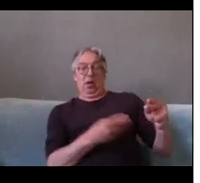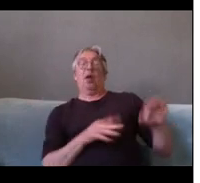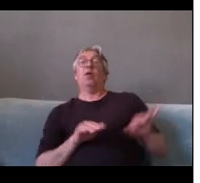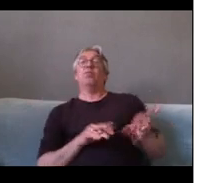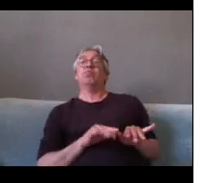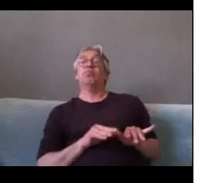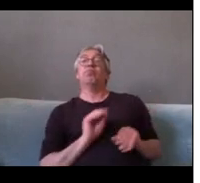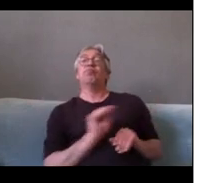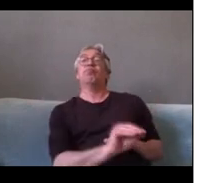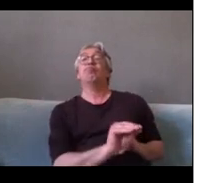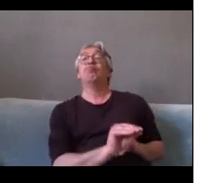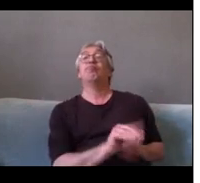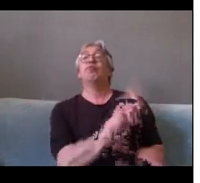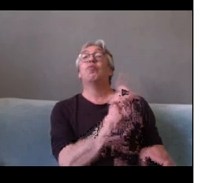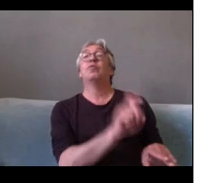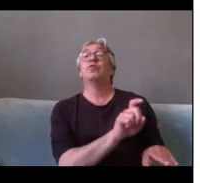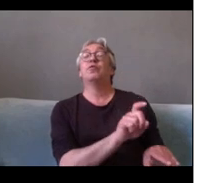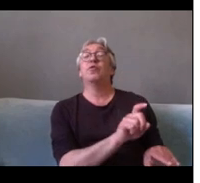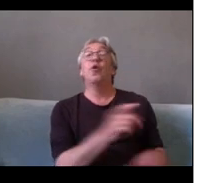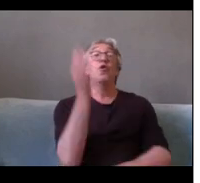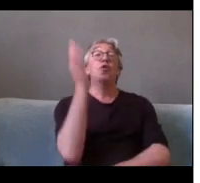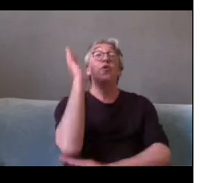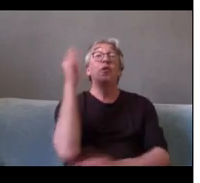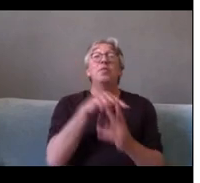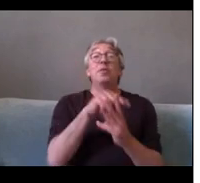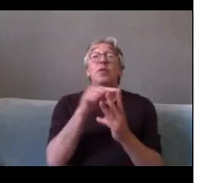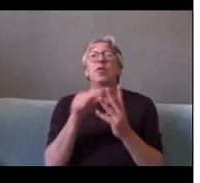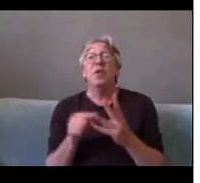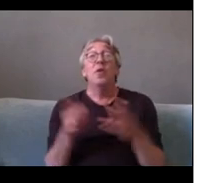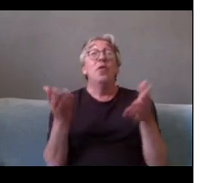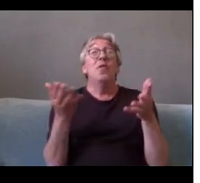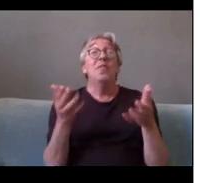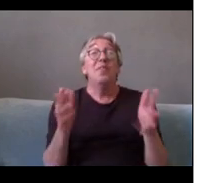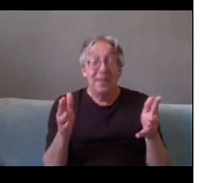We'll address them afterwards. Okay. Valentina, feel free to go.